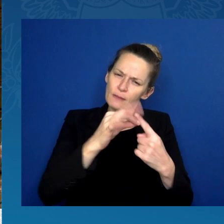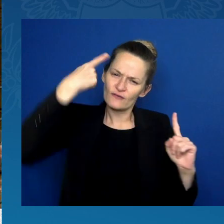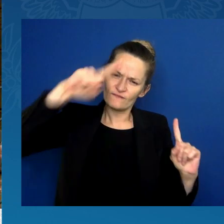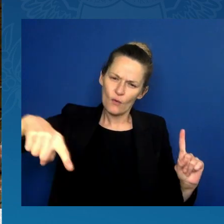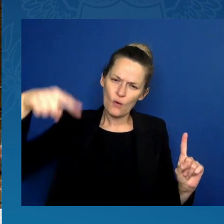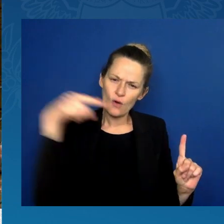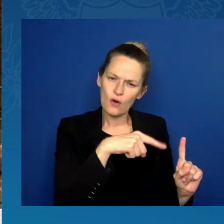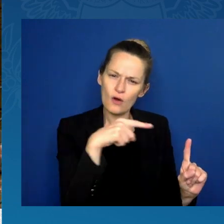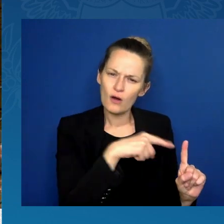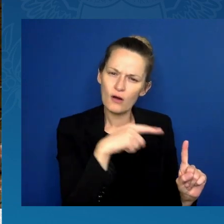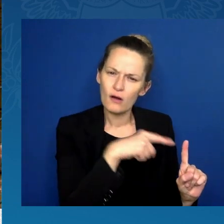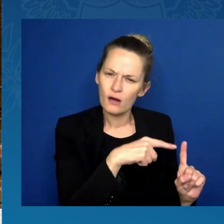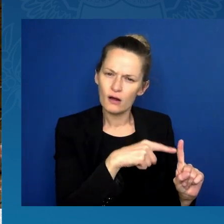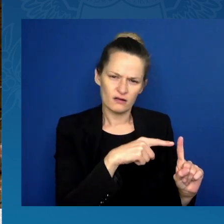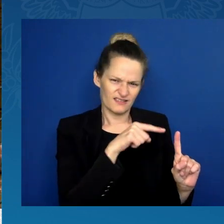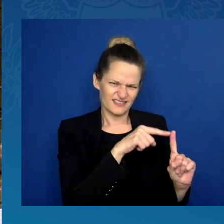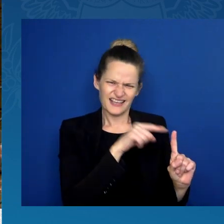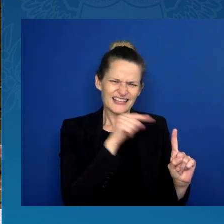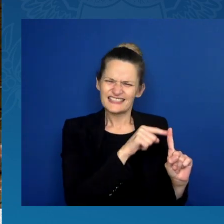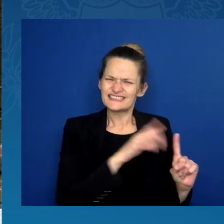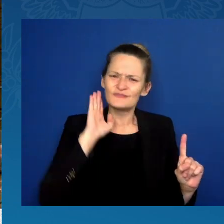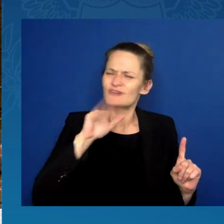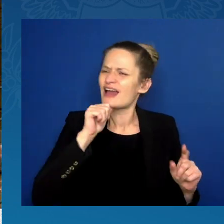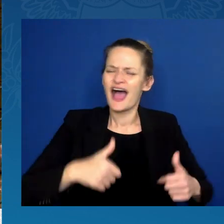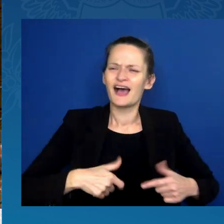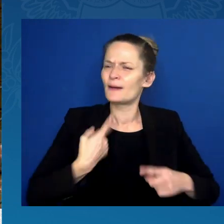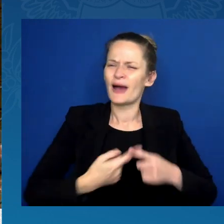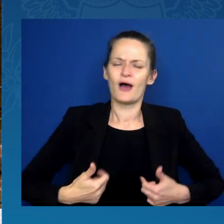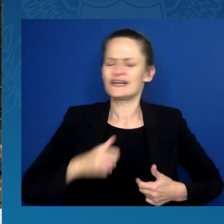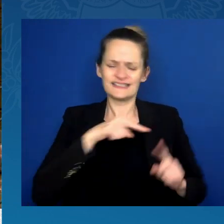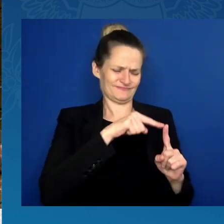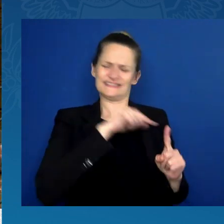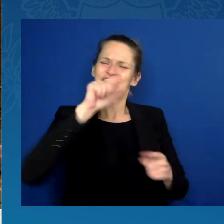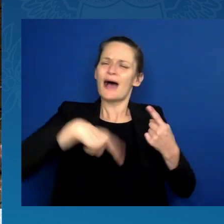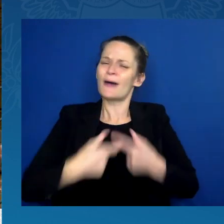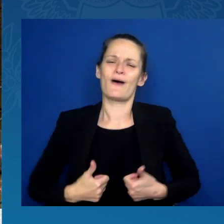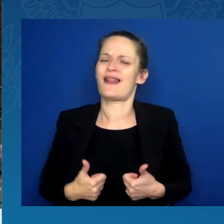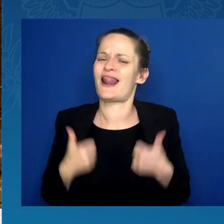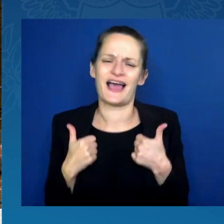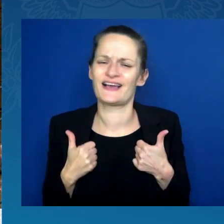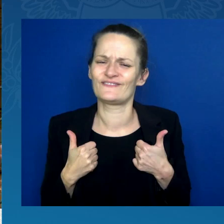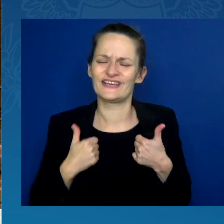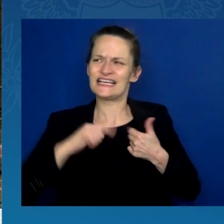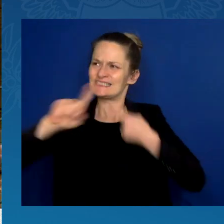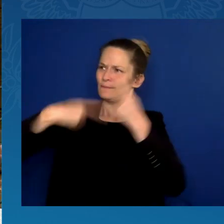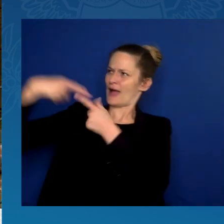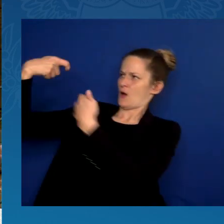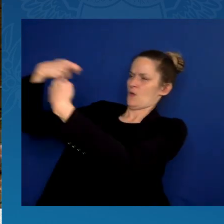This is about a government takeover of our bodies and our families. What's happened in Texas